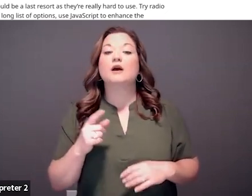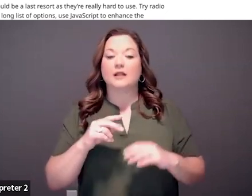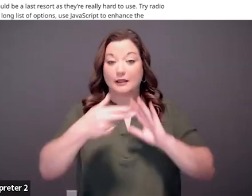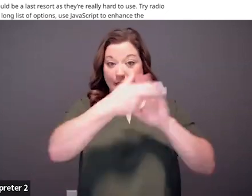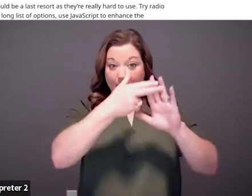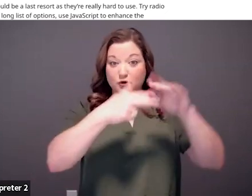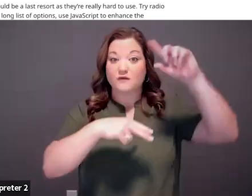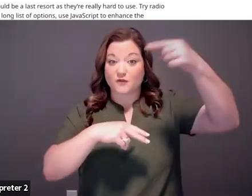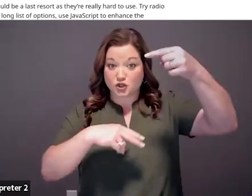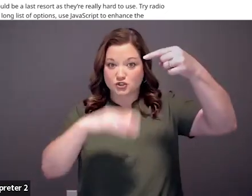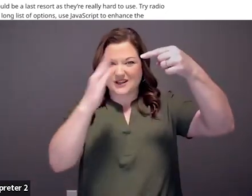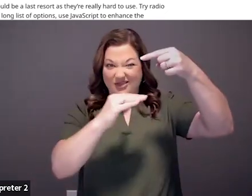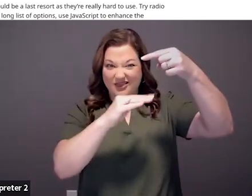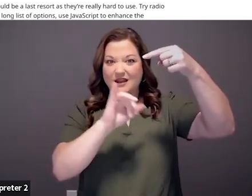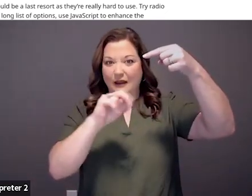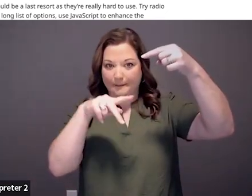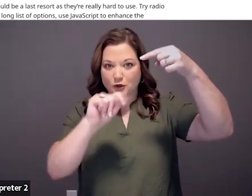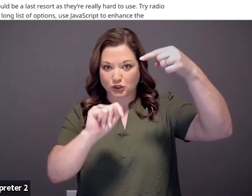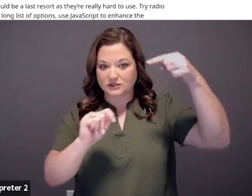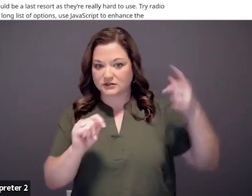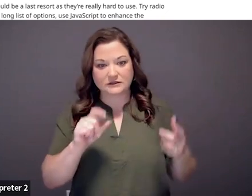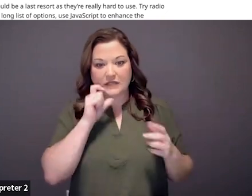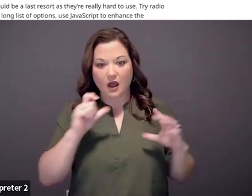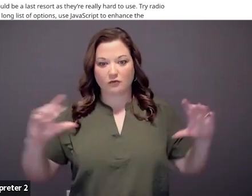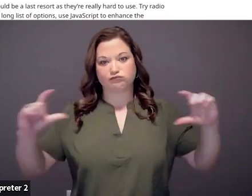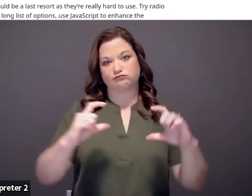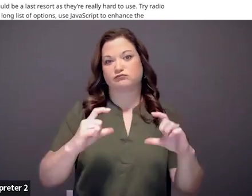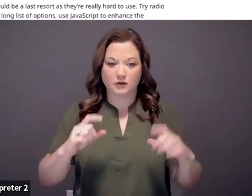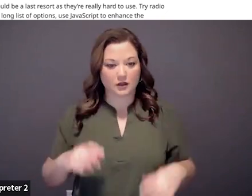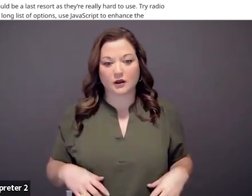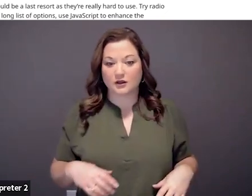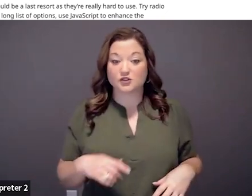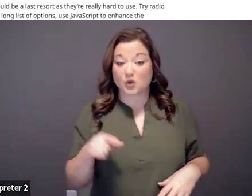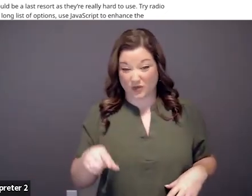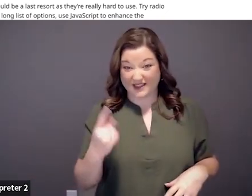So I did not fault any of the form plugins on this one specifically.